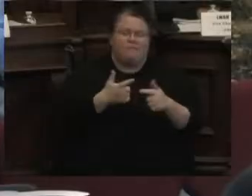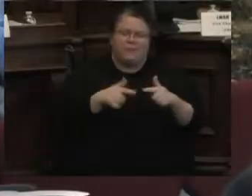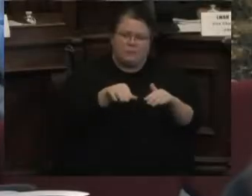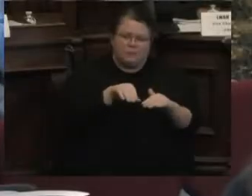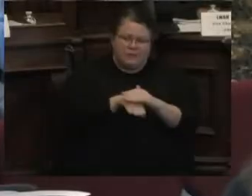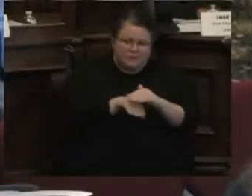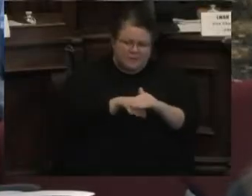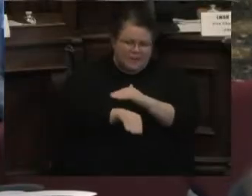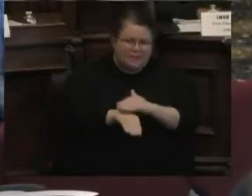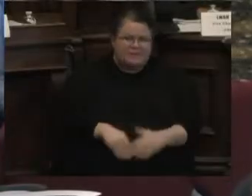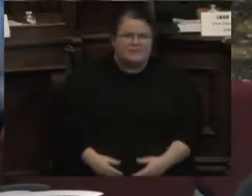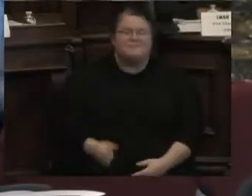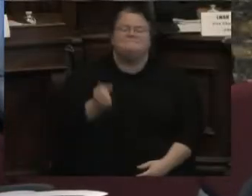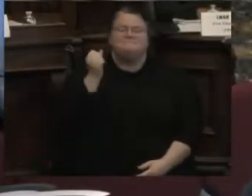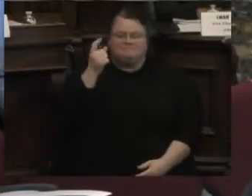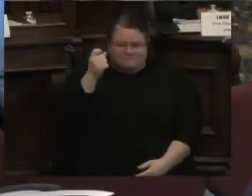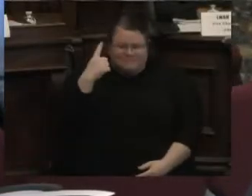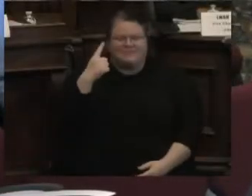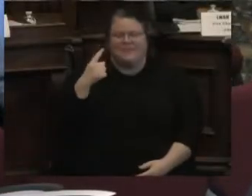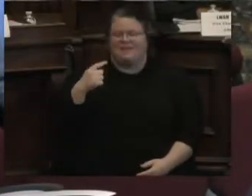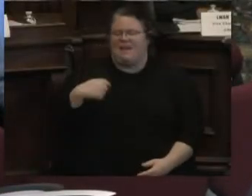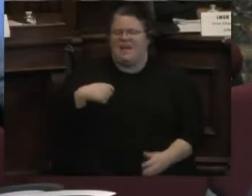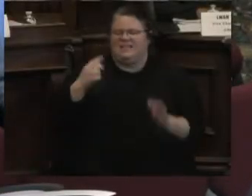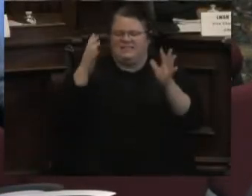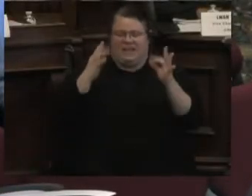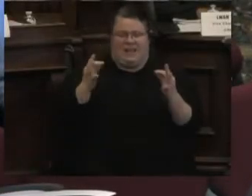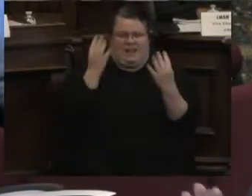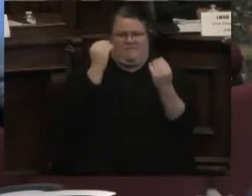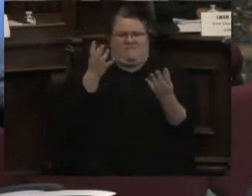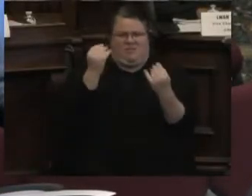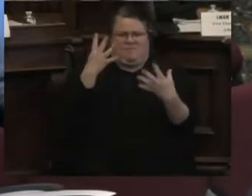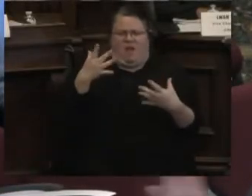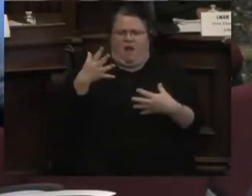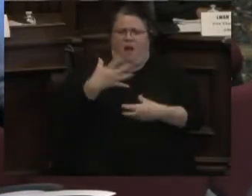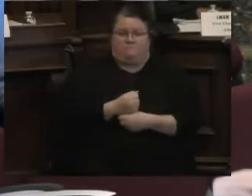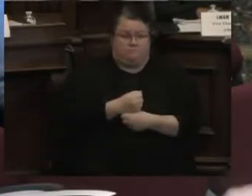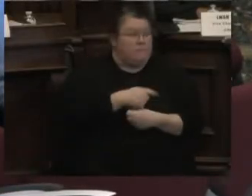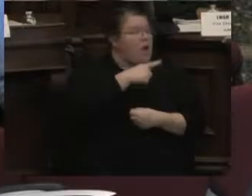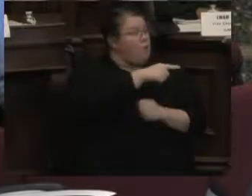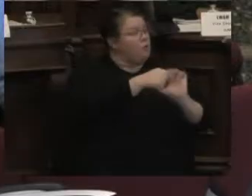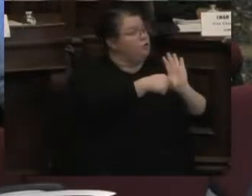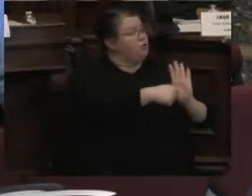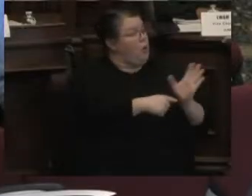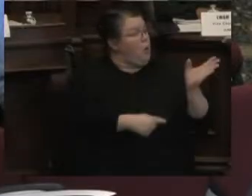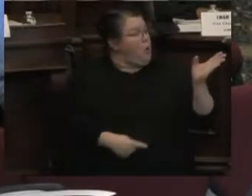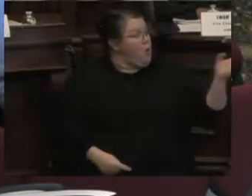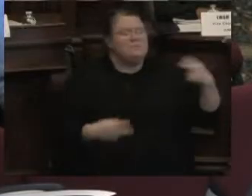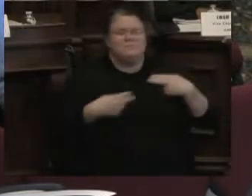evening. This is part of your board training language access.